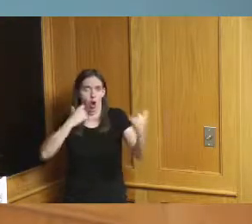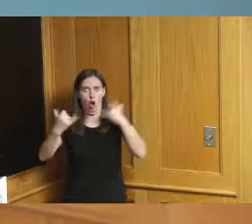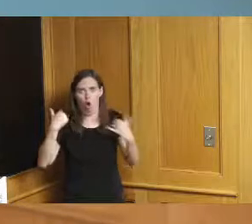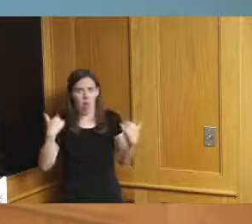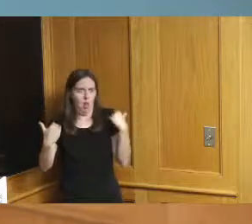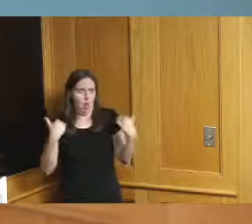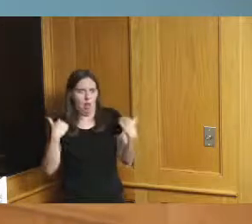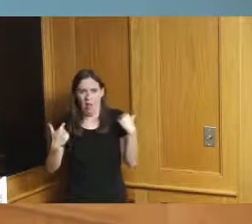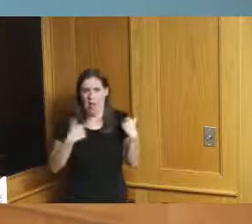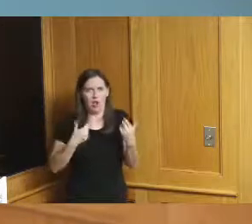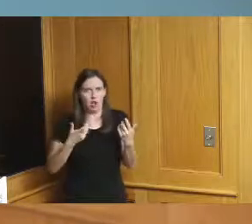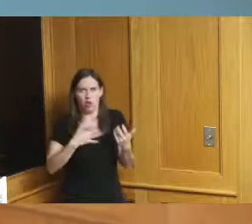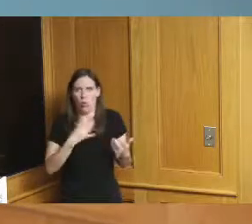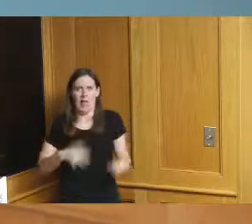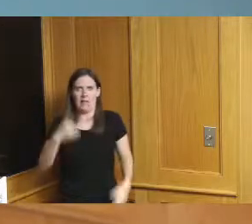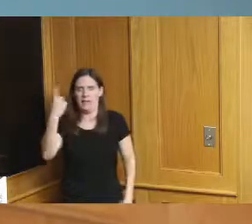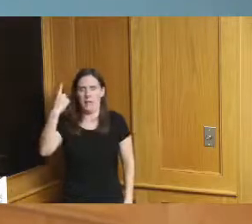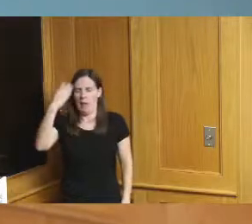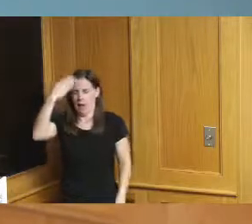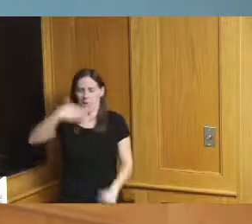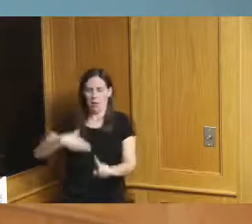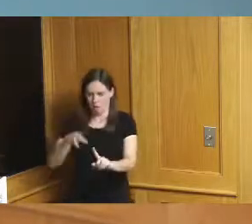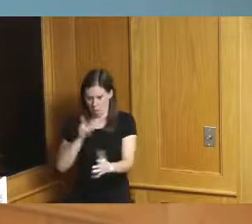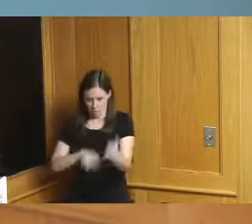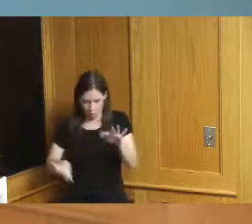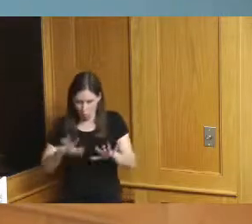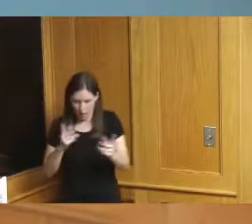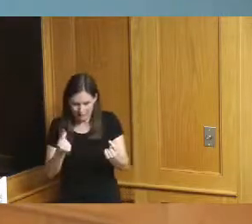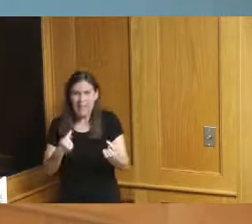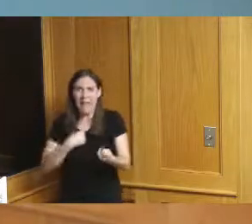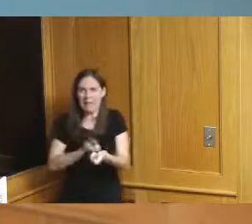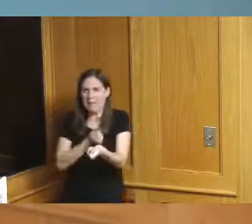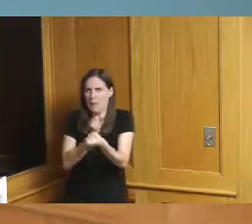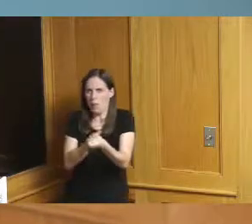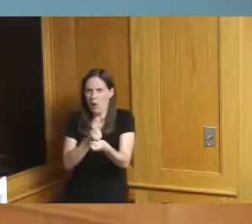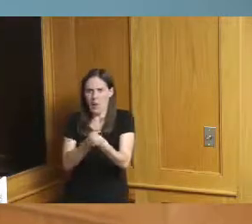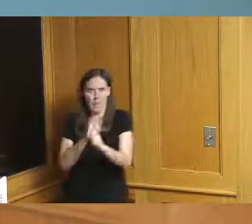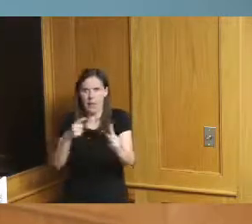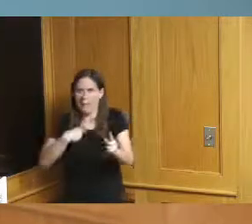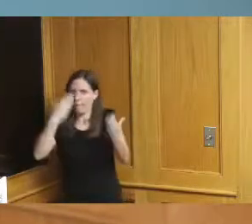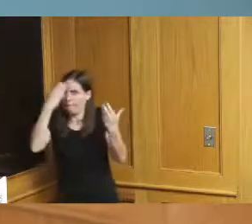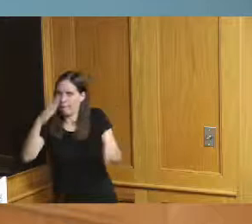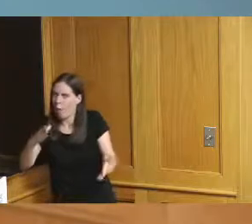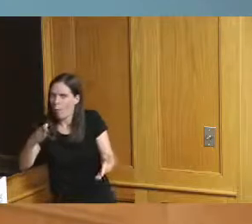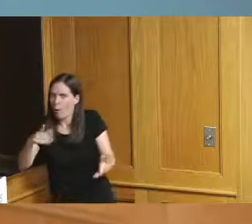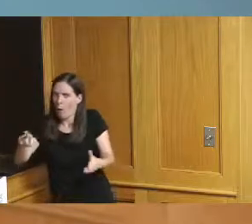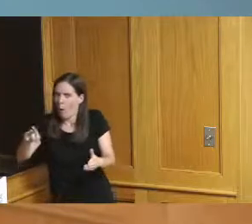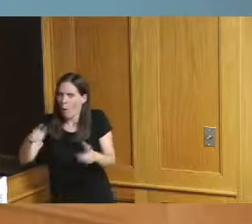blindsided with something i supported but we can't we can't pay for five dresses and you're